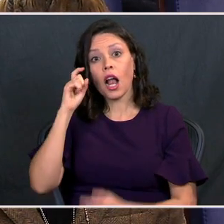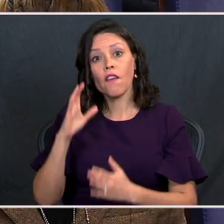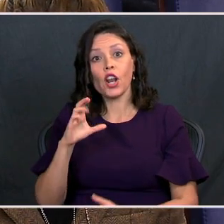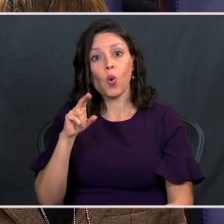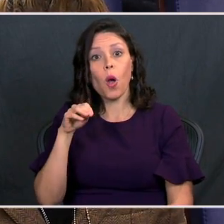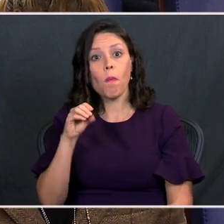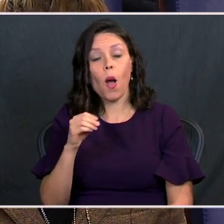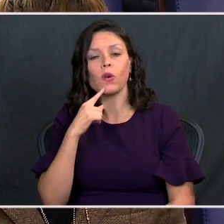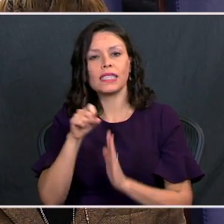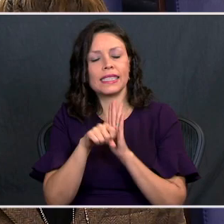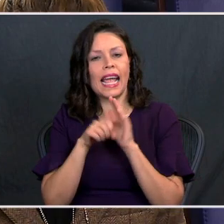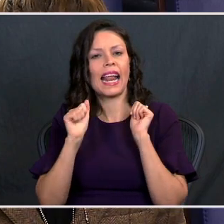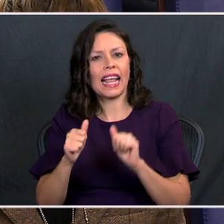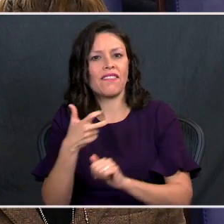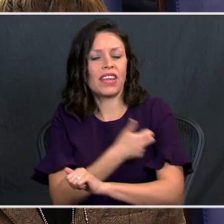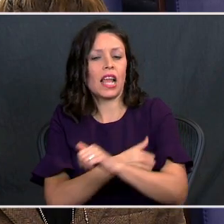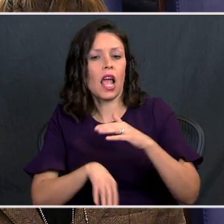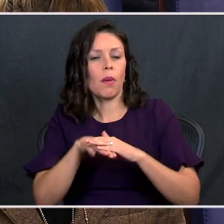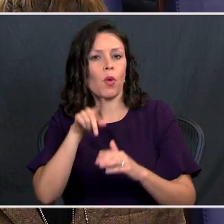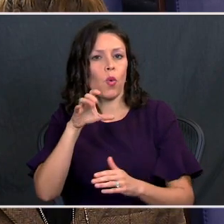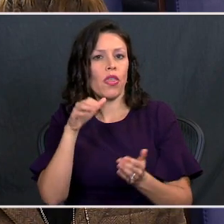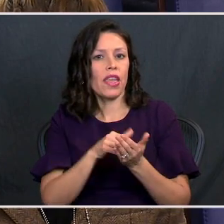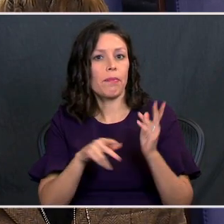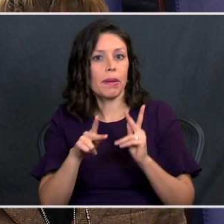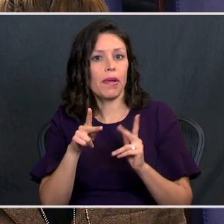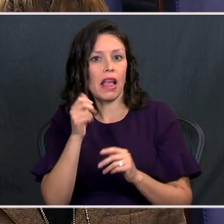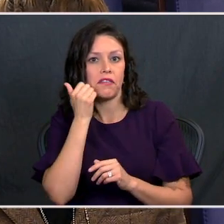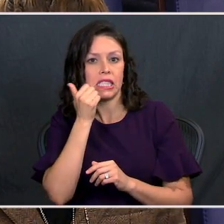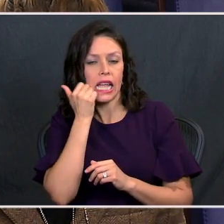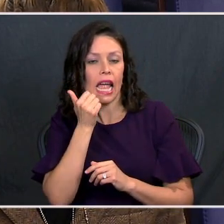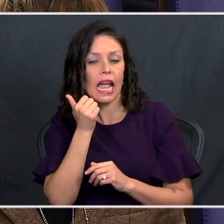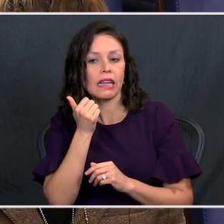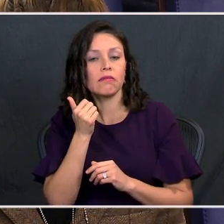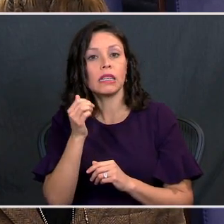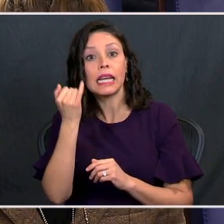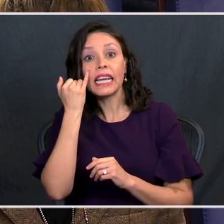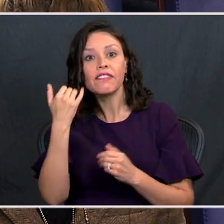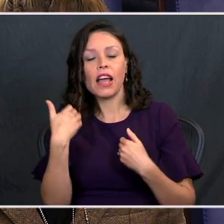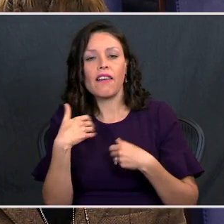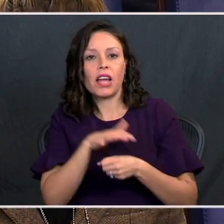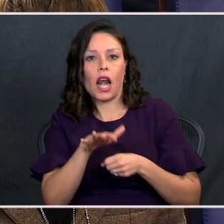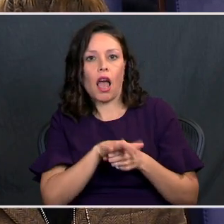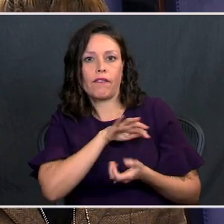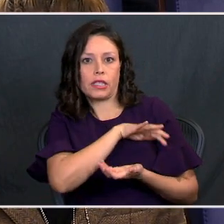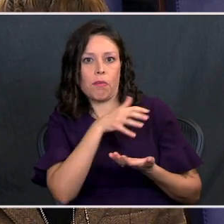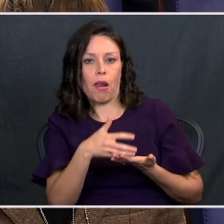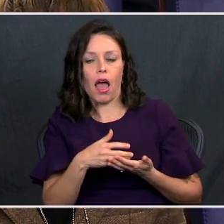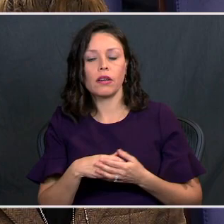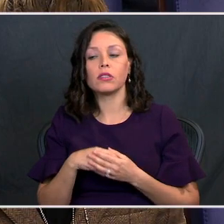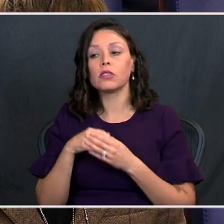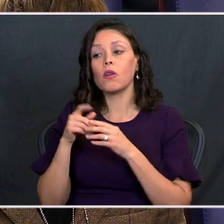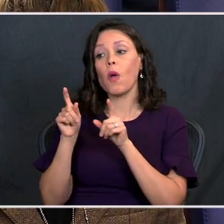has the capacity to vaccinate up to 100,000 folks a day, if there was supply. As the administration is, you know,